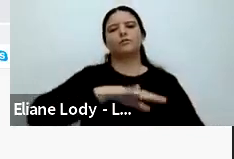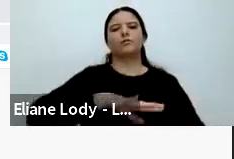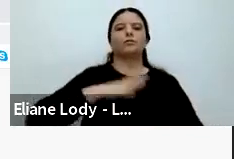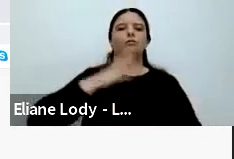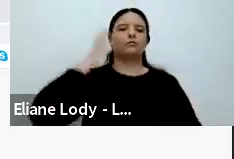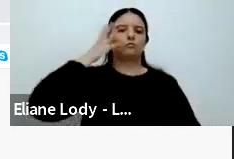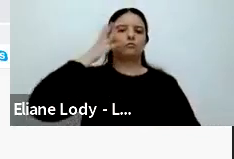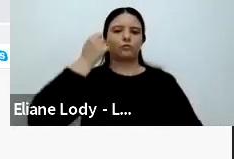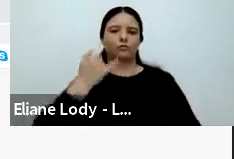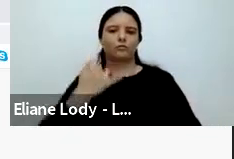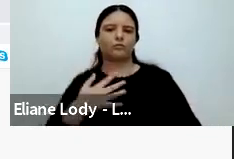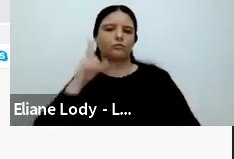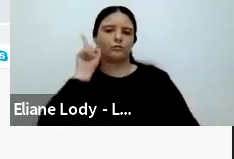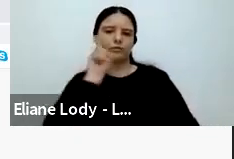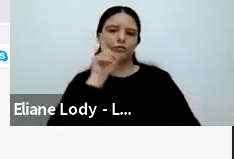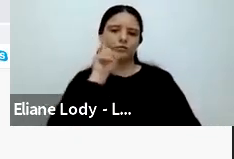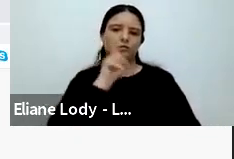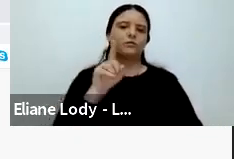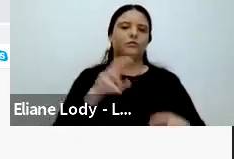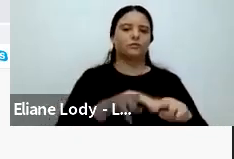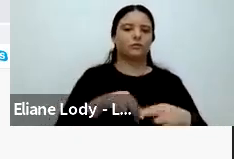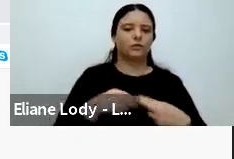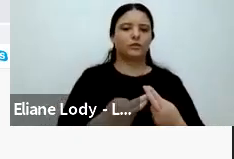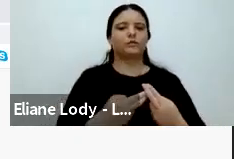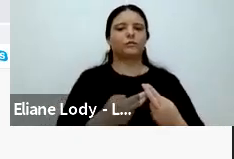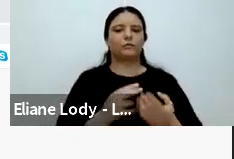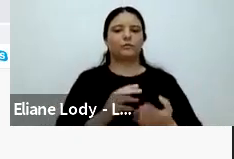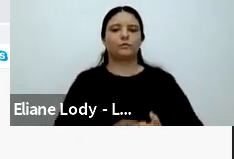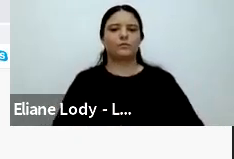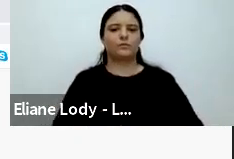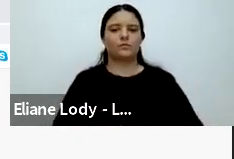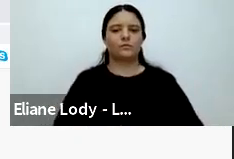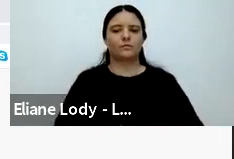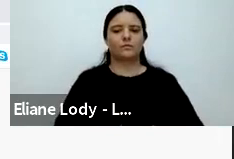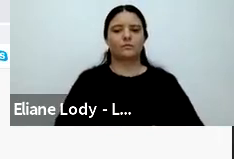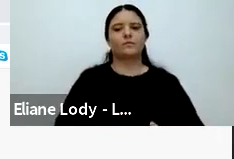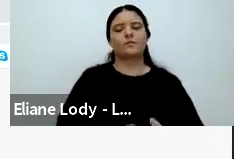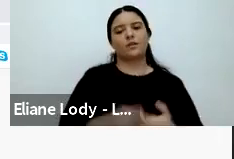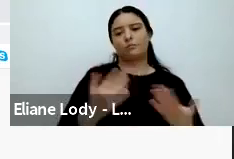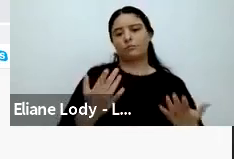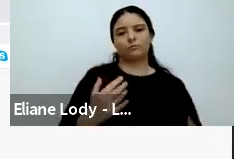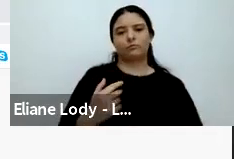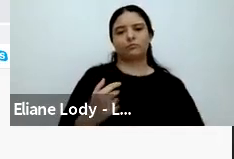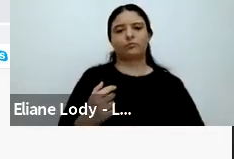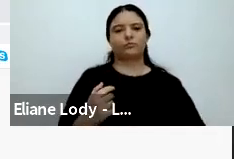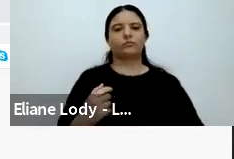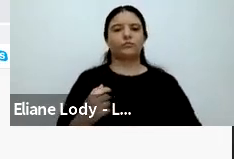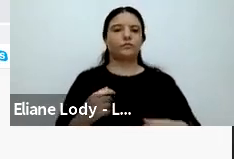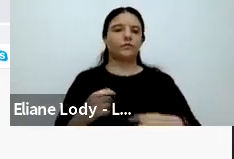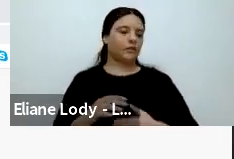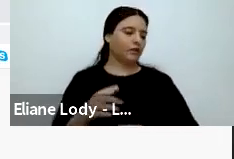in public discourse in the United States. And so. so, I've had a real I've had a recent experience with a book.